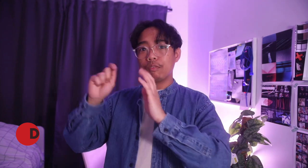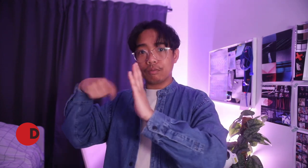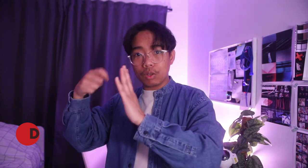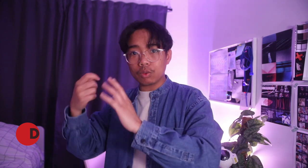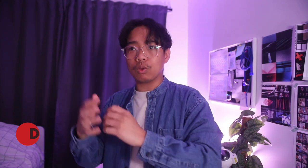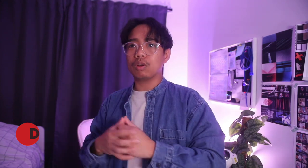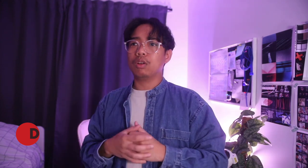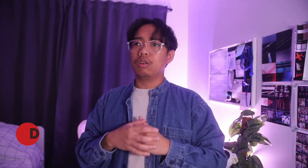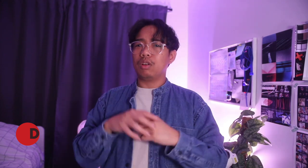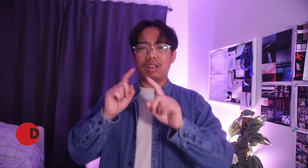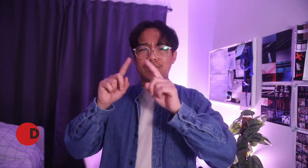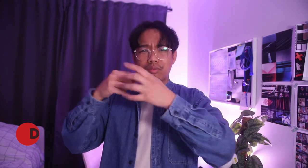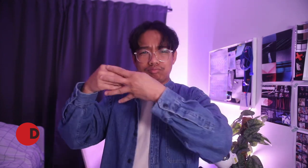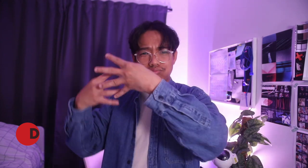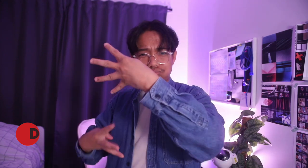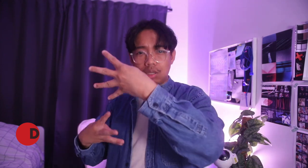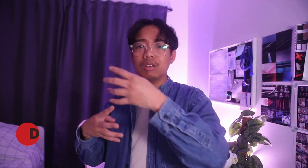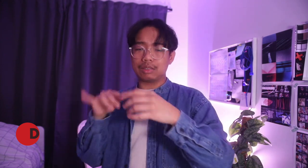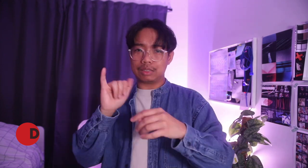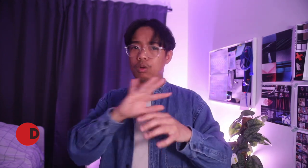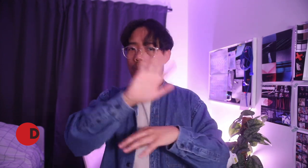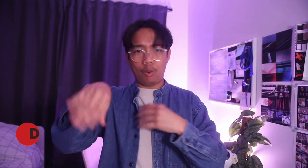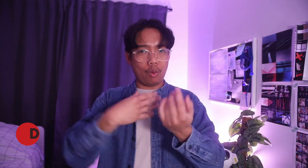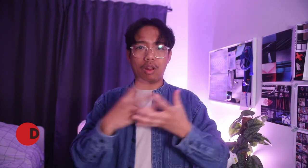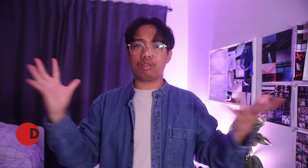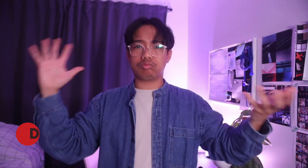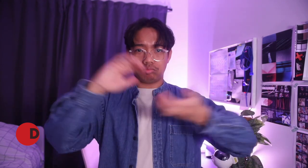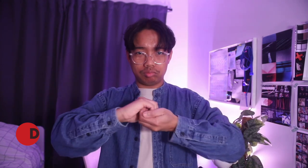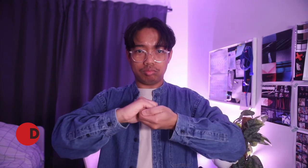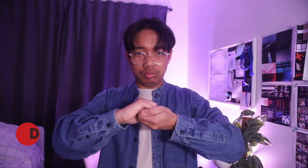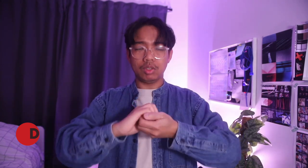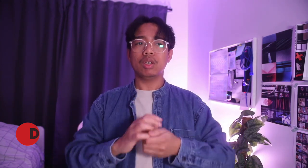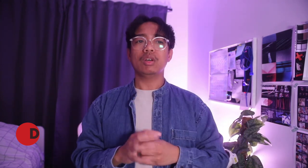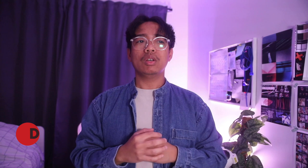phone users, videographers and others - to come together.